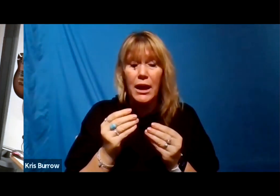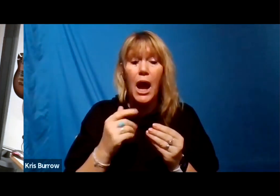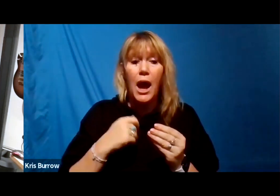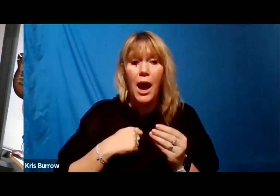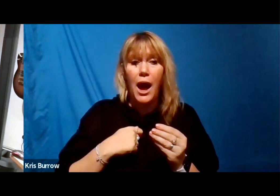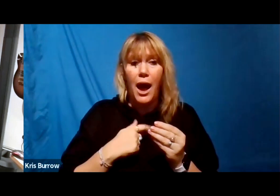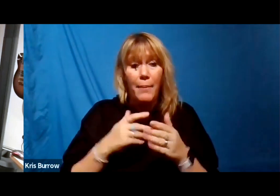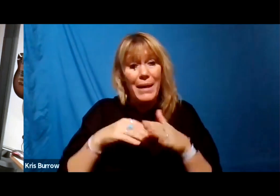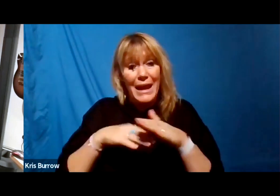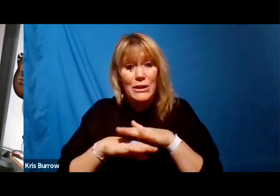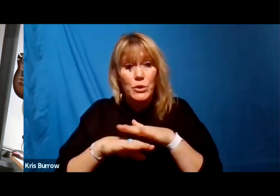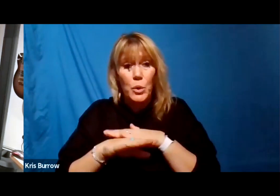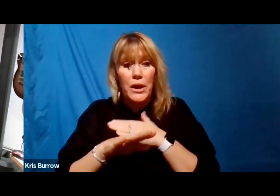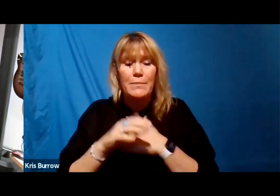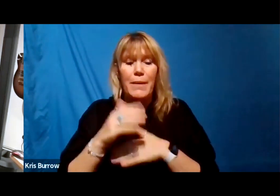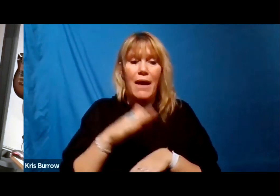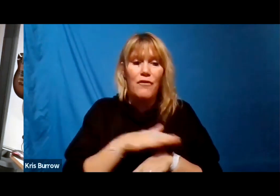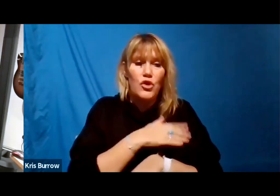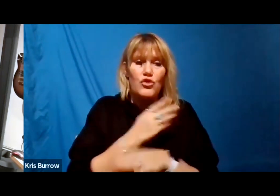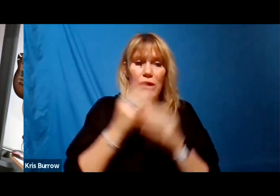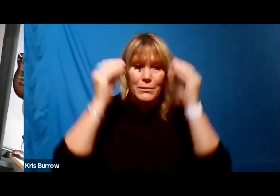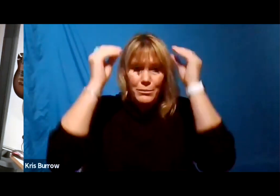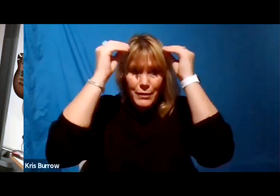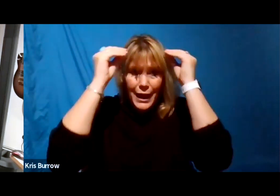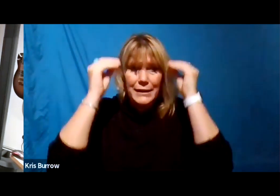beanie that, because it's pretty cold up